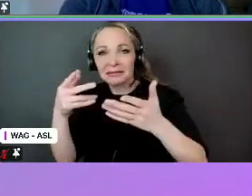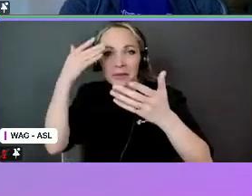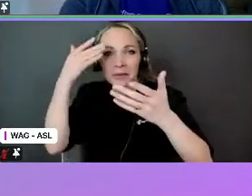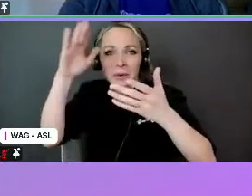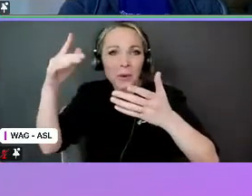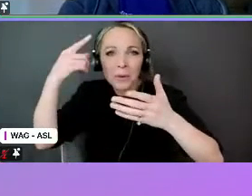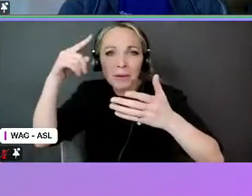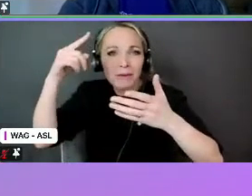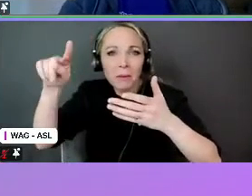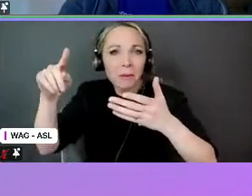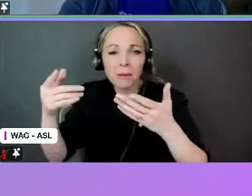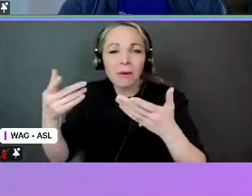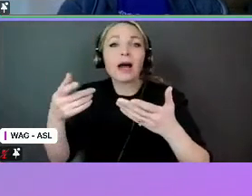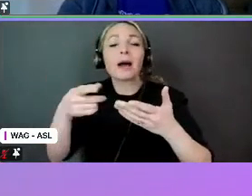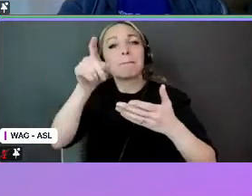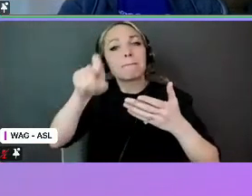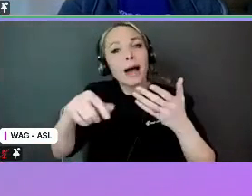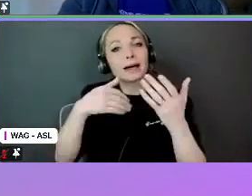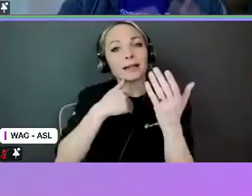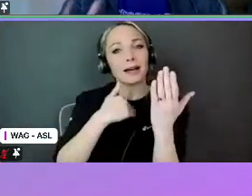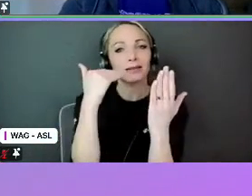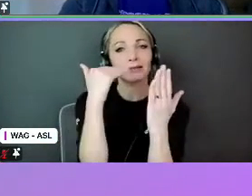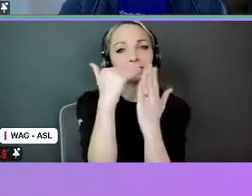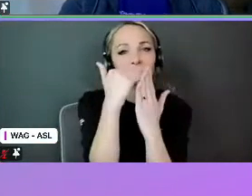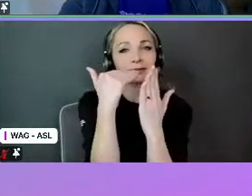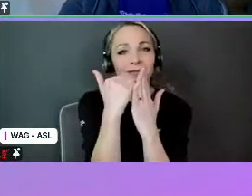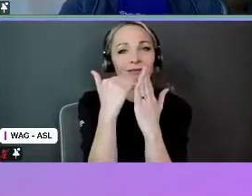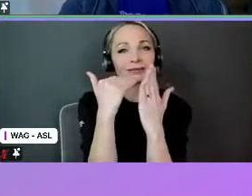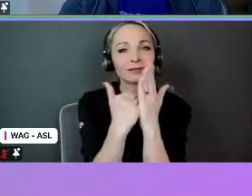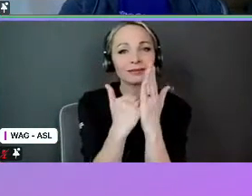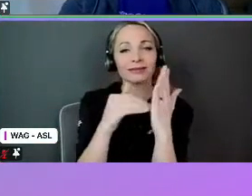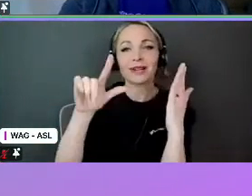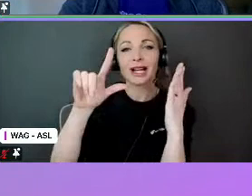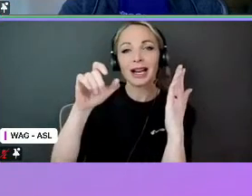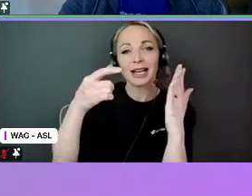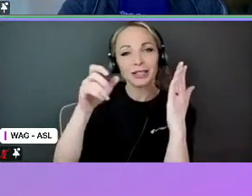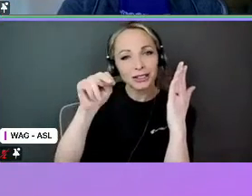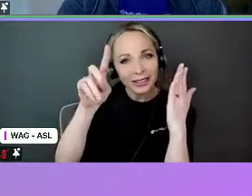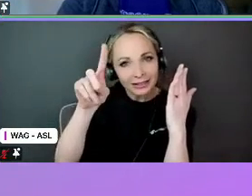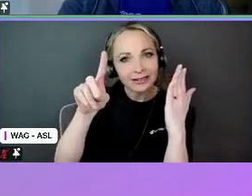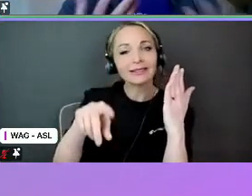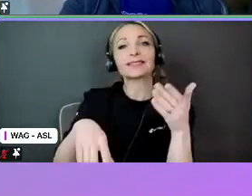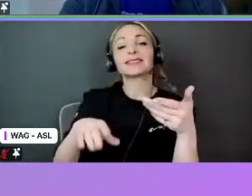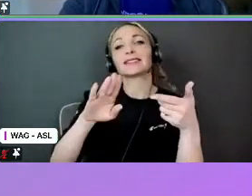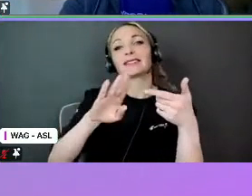group of checkboxes that were different colors, you wouldn't necessarily know what you're selecting the colors for you